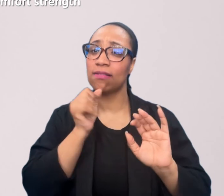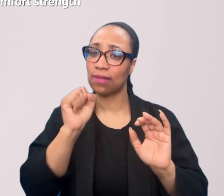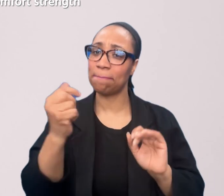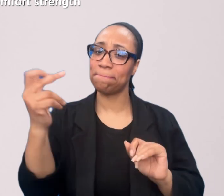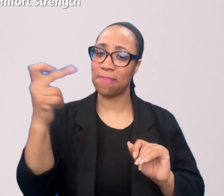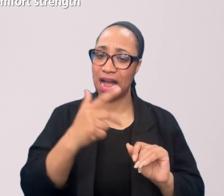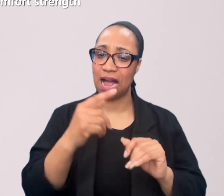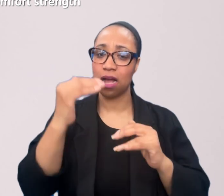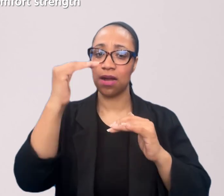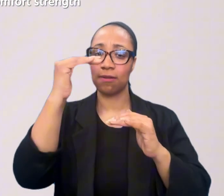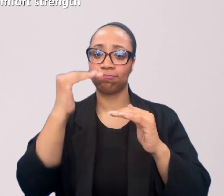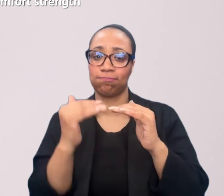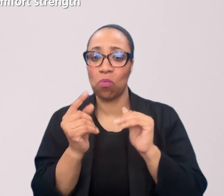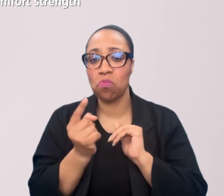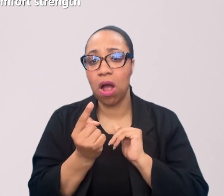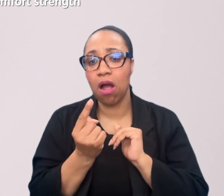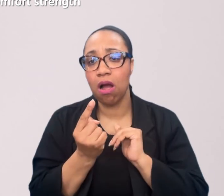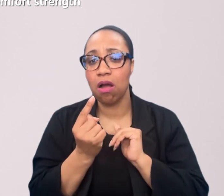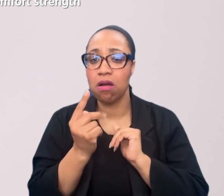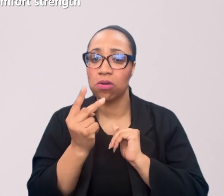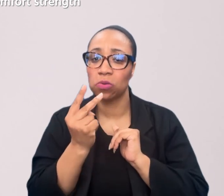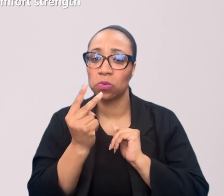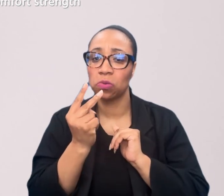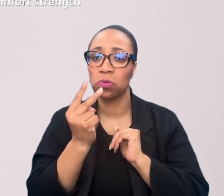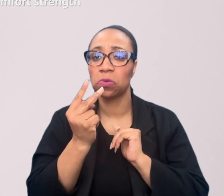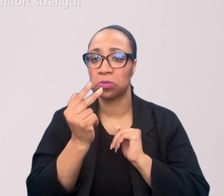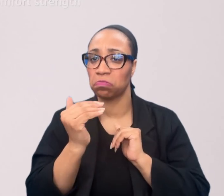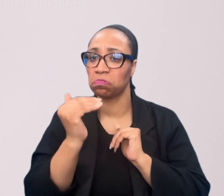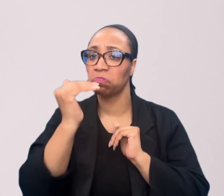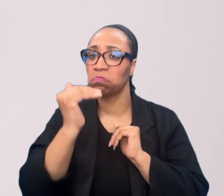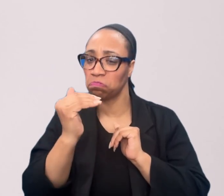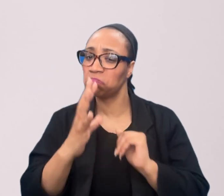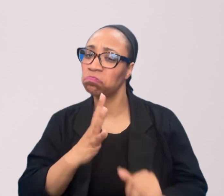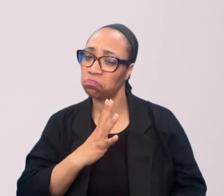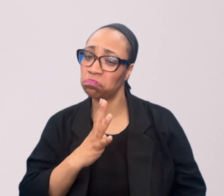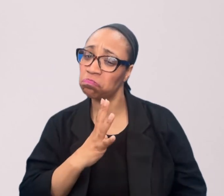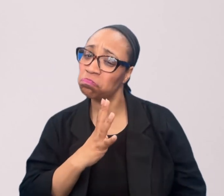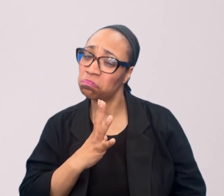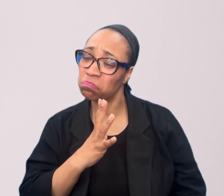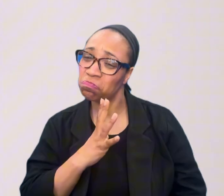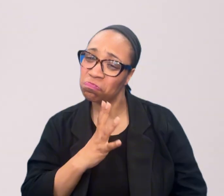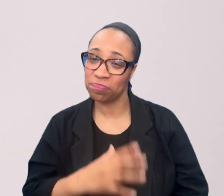which may be uncomfortable and then you're going to go back down one or two to use your highest